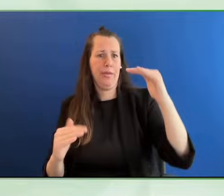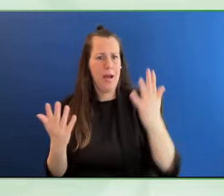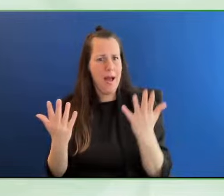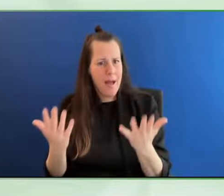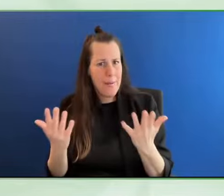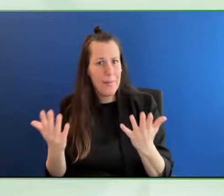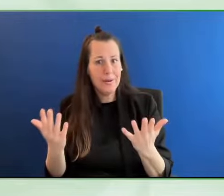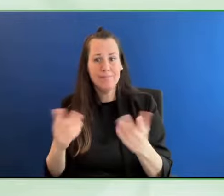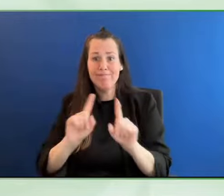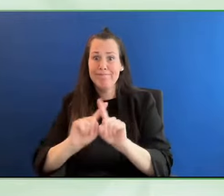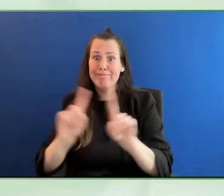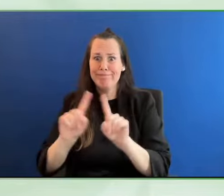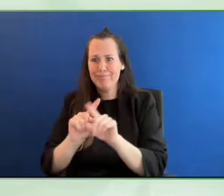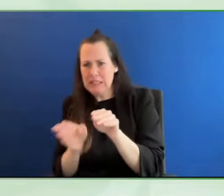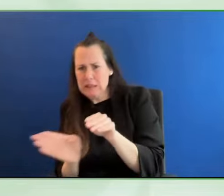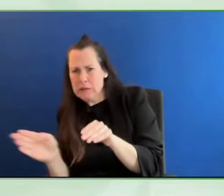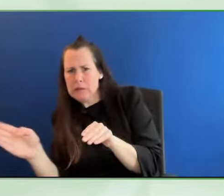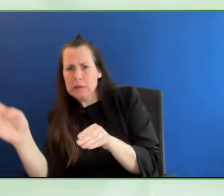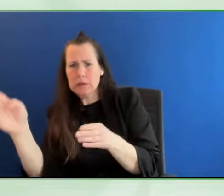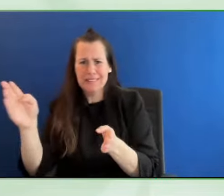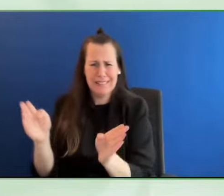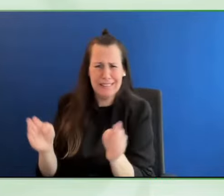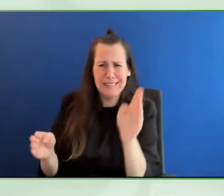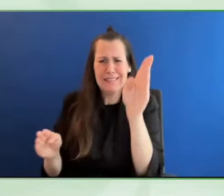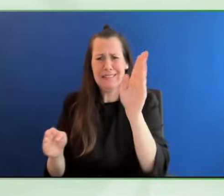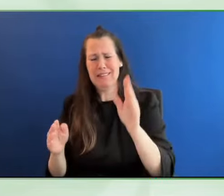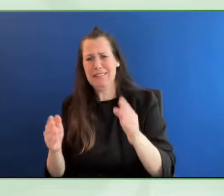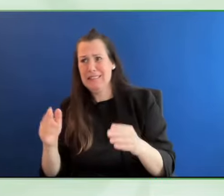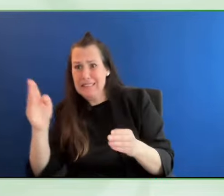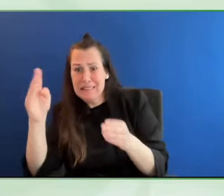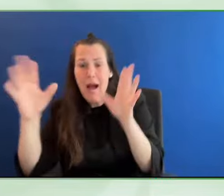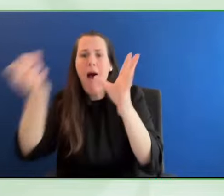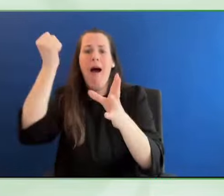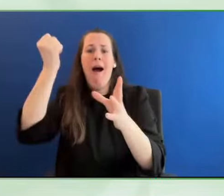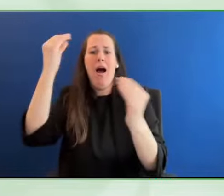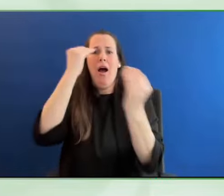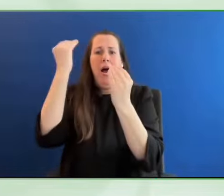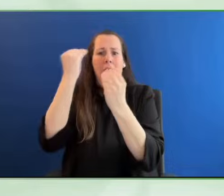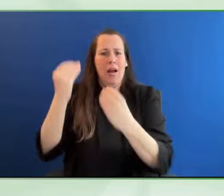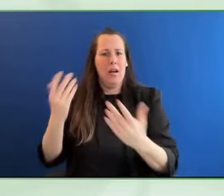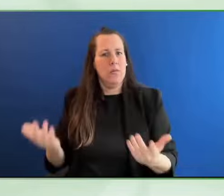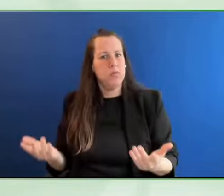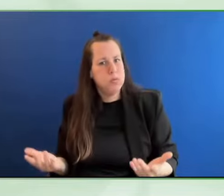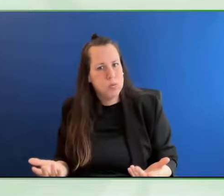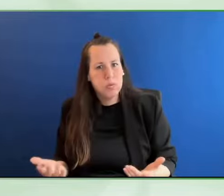Skills-first is something we are really, we are seeing adoption of because more and more